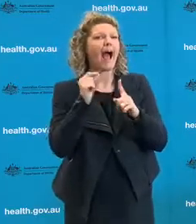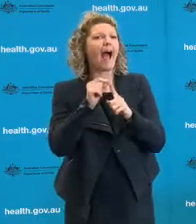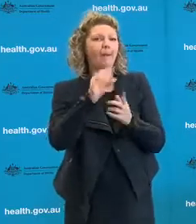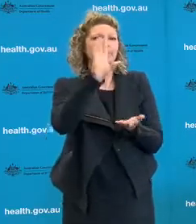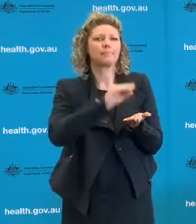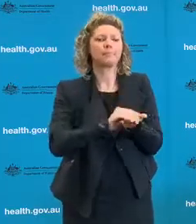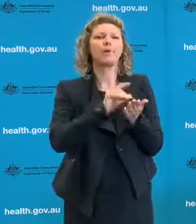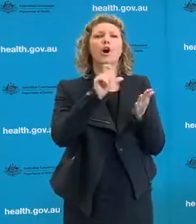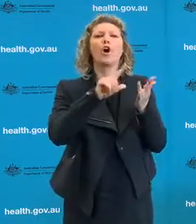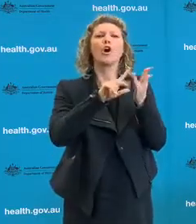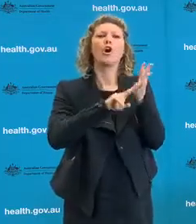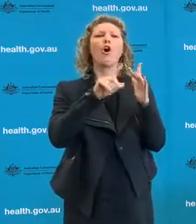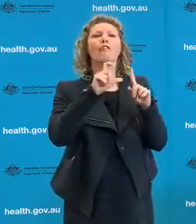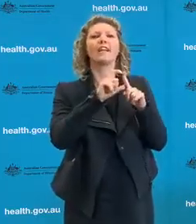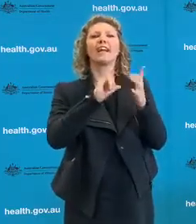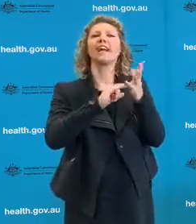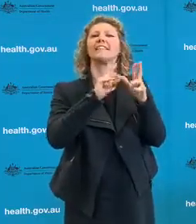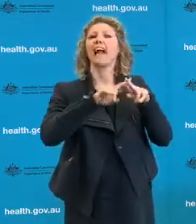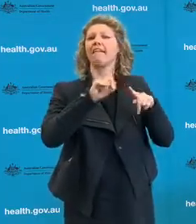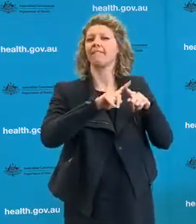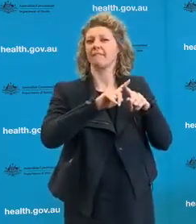it active on your phone when you're highly likely